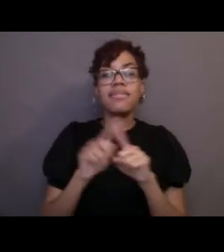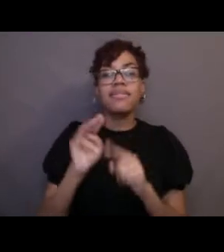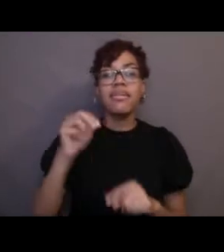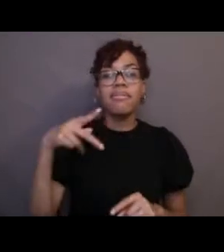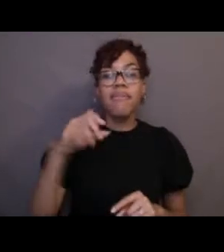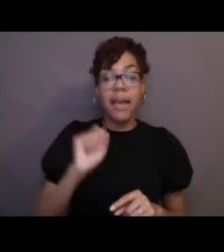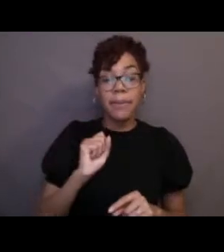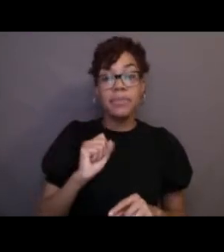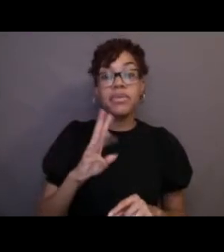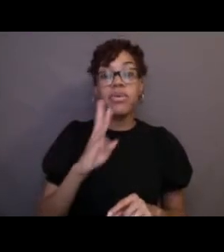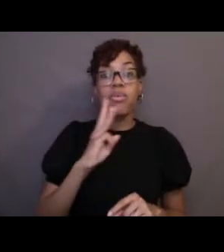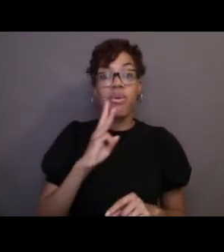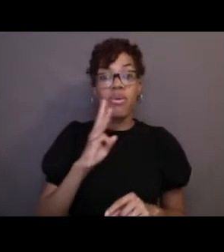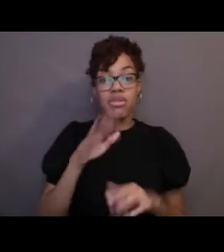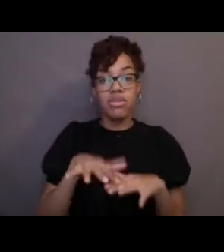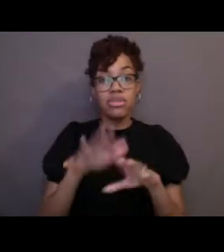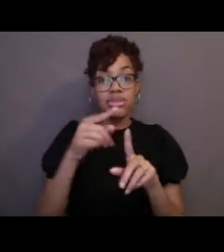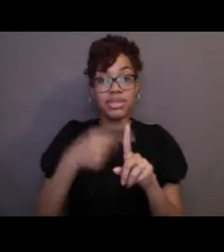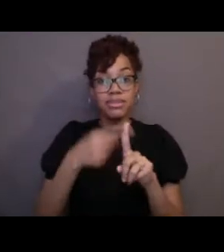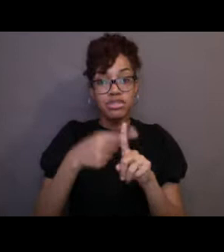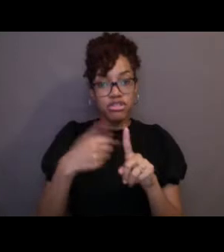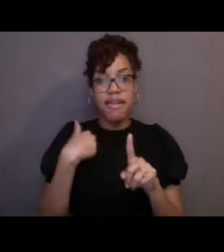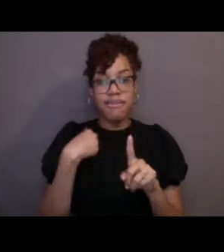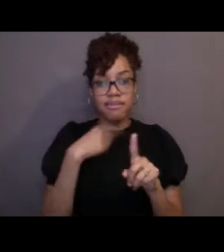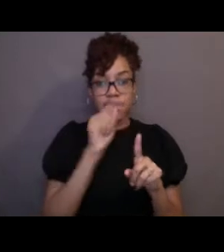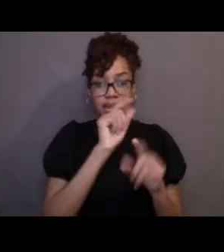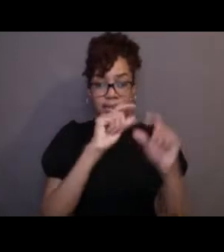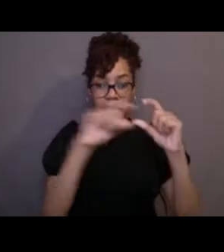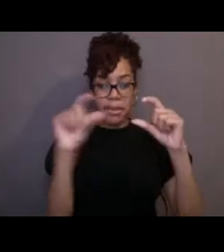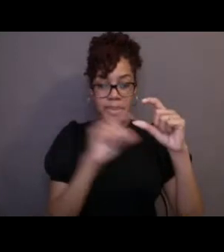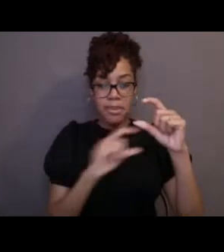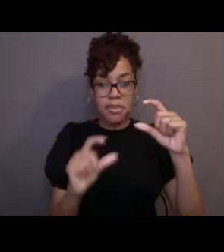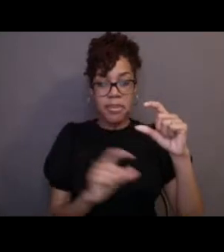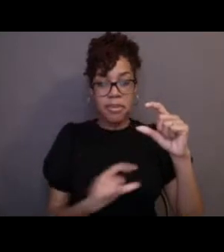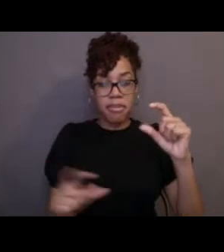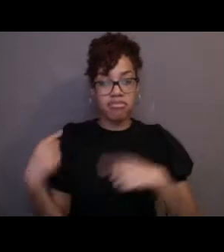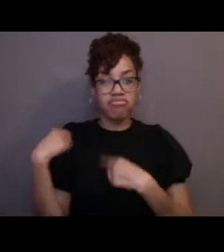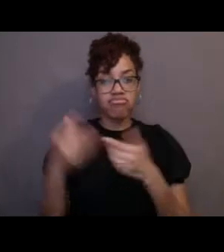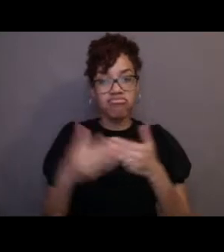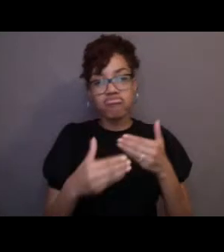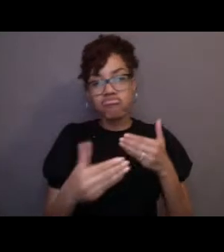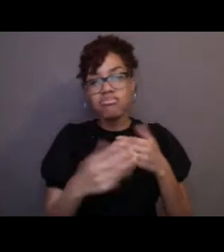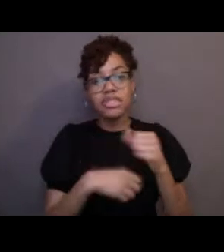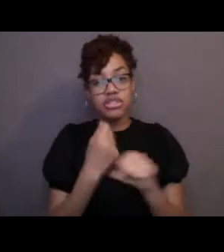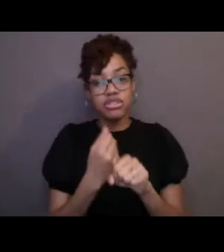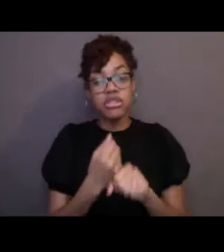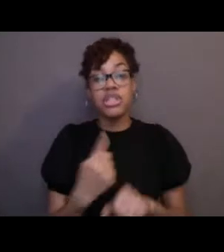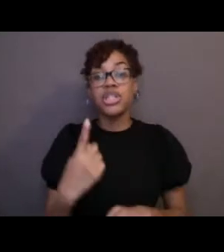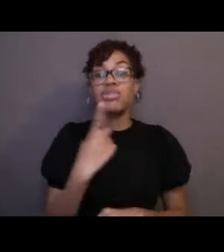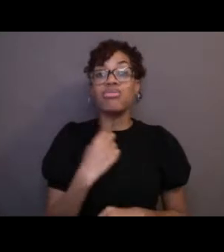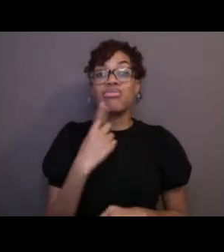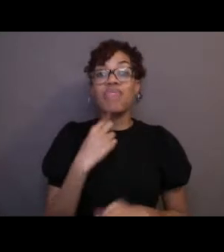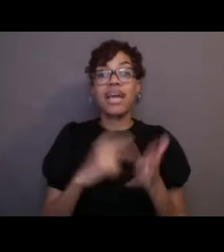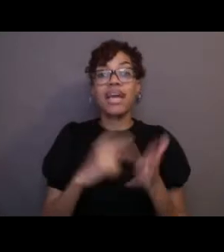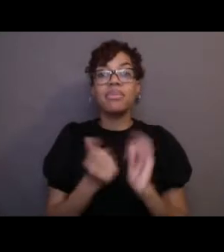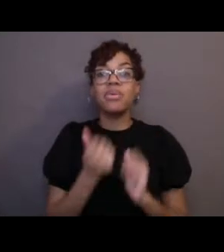So the temperature of the ocean surface over the next set of years. And red means warmer. And as you can see,